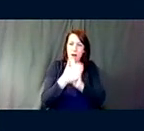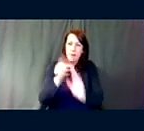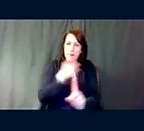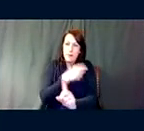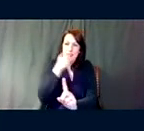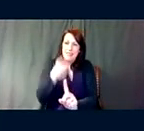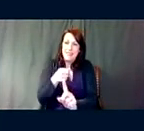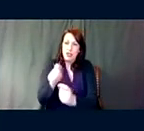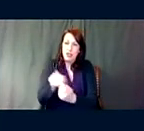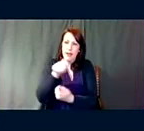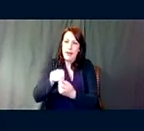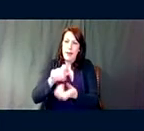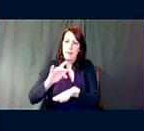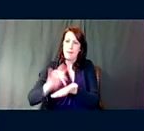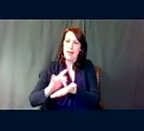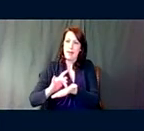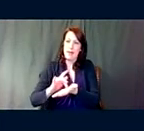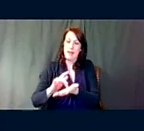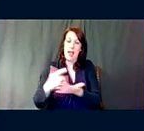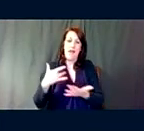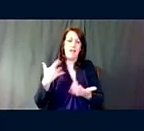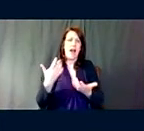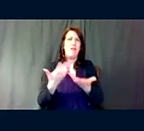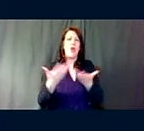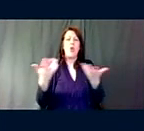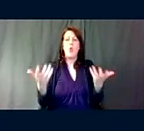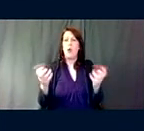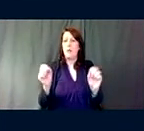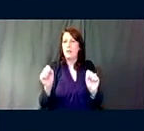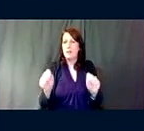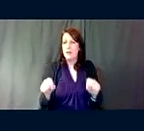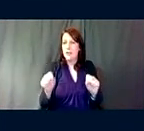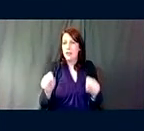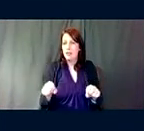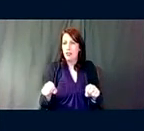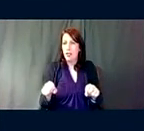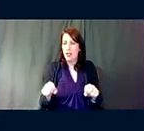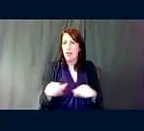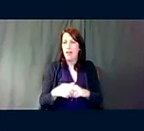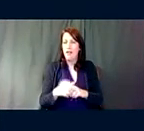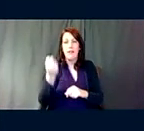TOWARDS PRECISION MEDICINE, I BELIEVE PRECISION MEDICINE IS GOING TO HAVE ENORMOUS POTENTIAL.